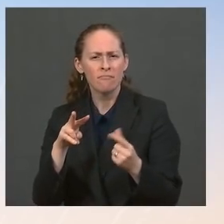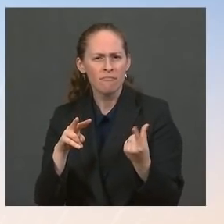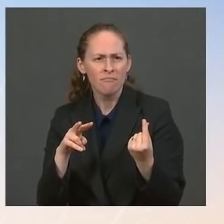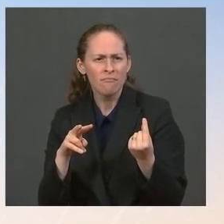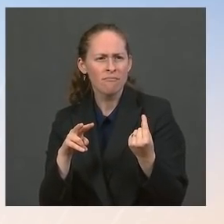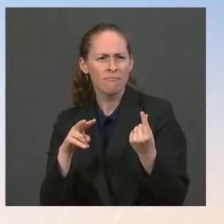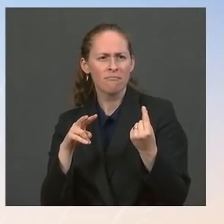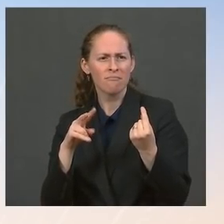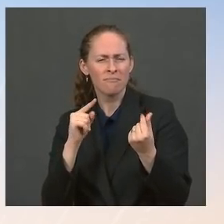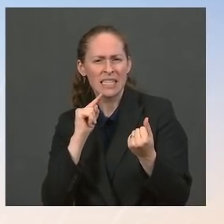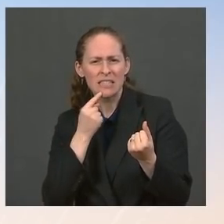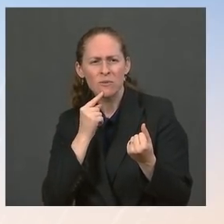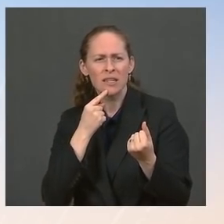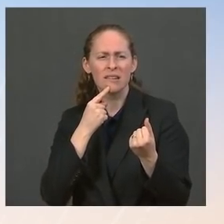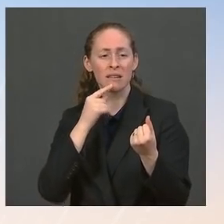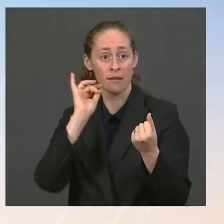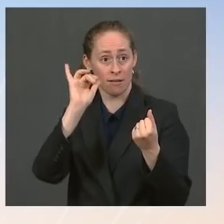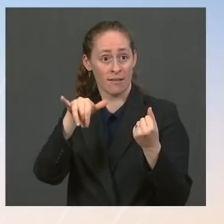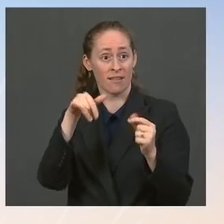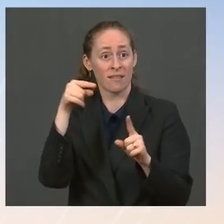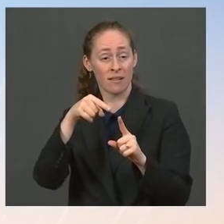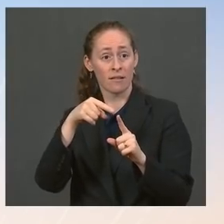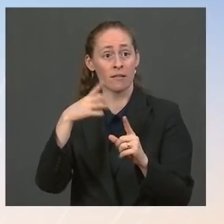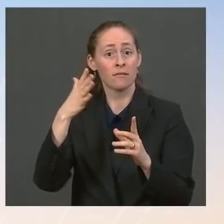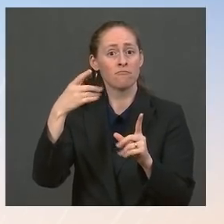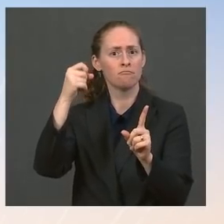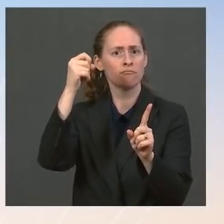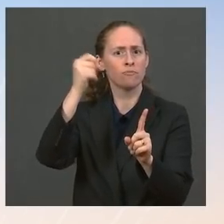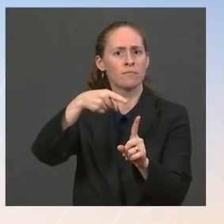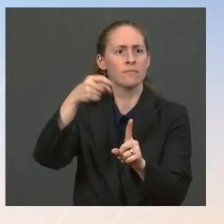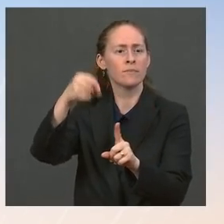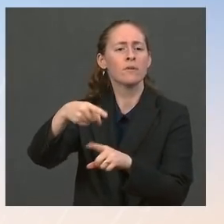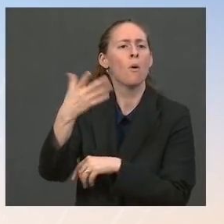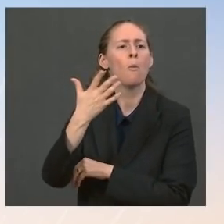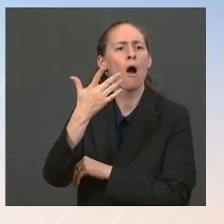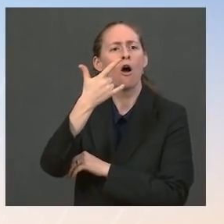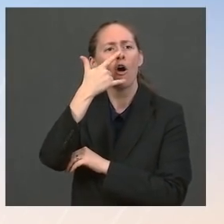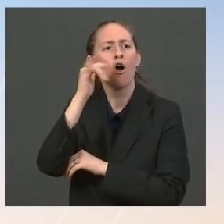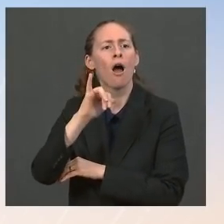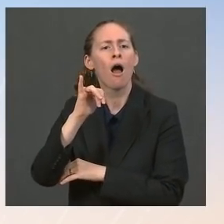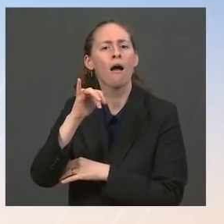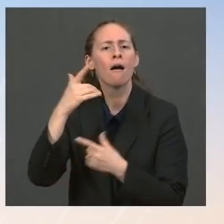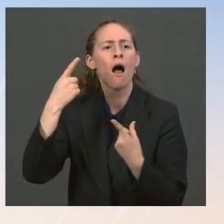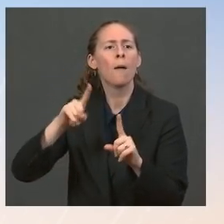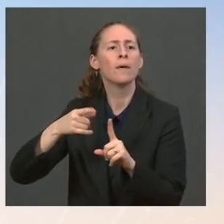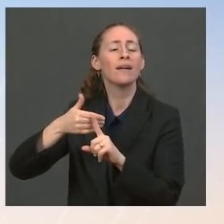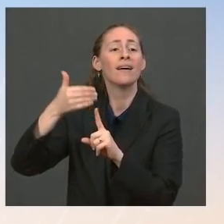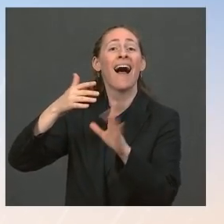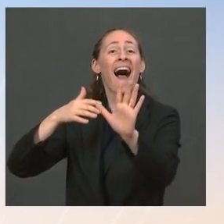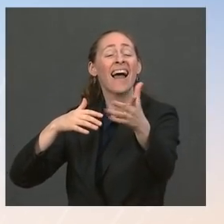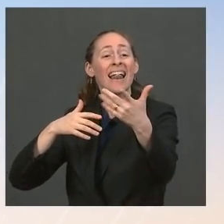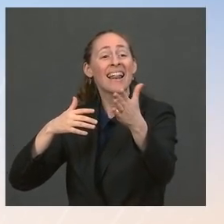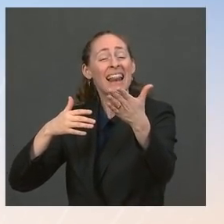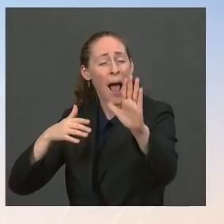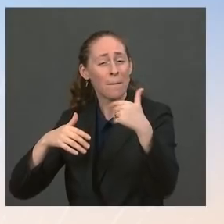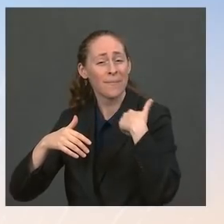it conjured up images of what has occurred in the past. Let me -- let me finish. There's also a question of how one uses the horse